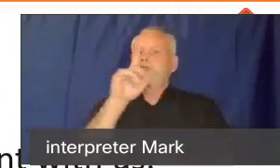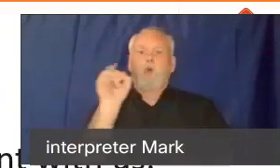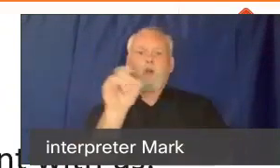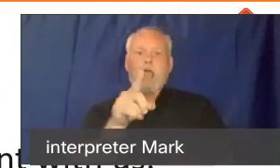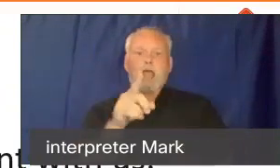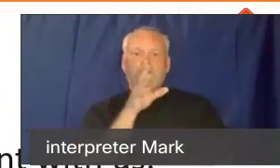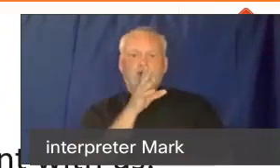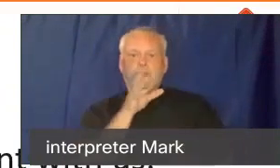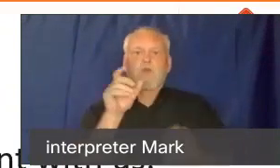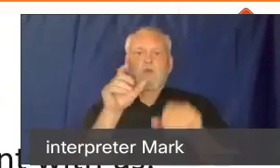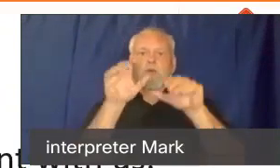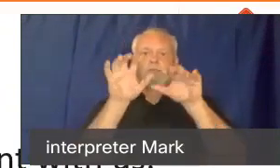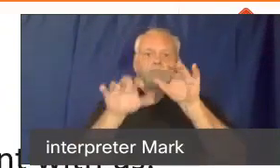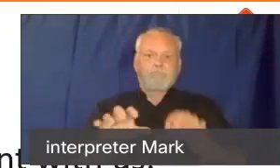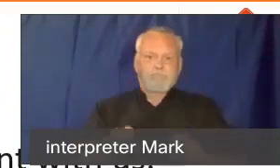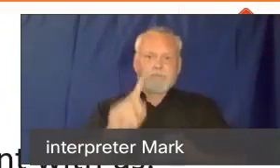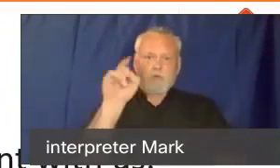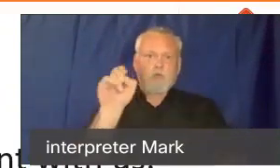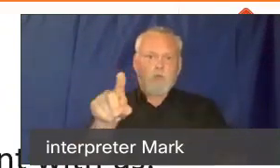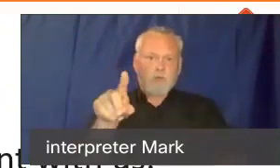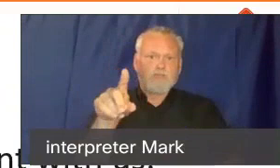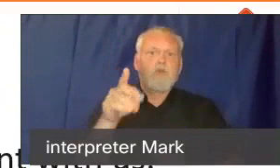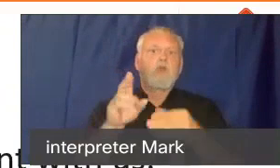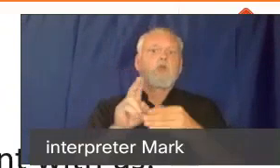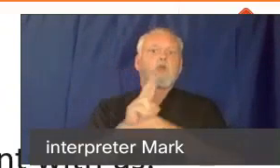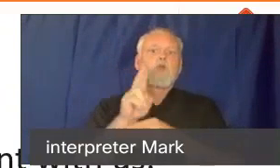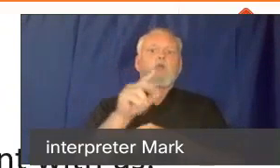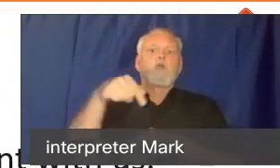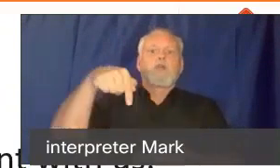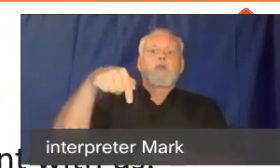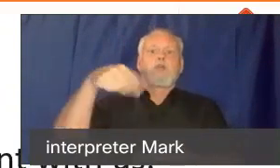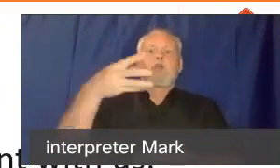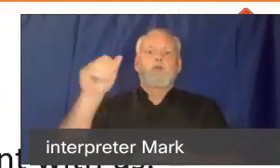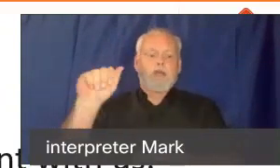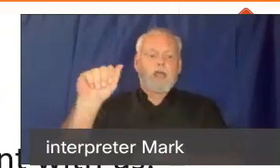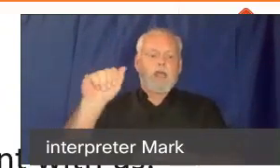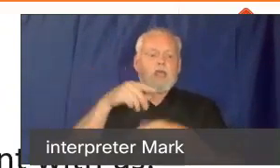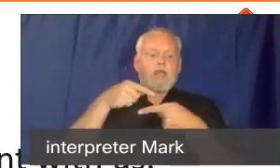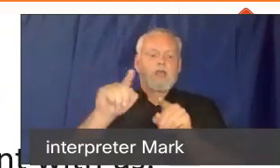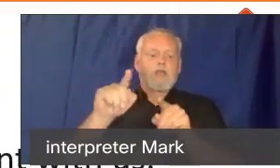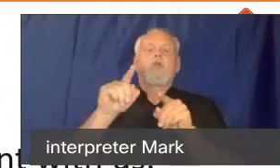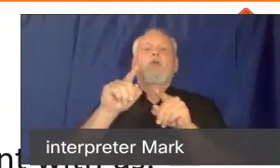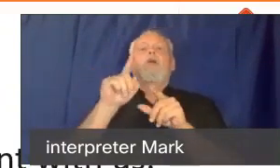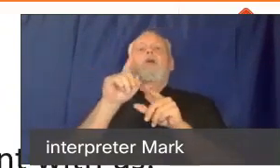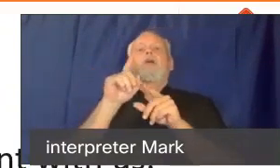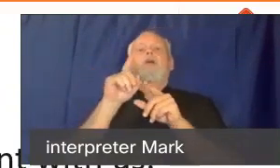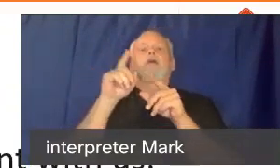You may answer any questions or comments using the Q and a feature during the question and answer session following the presentation.